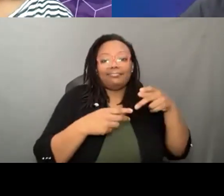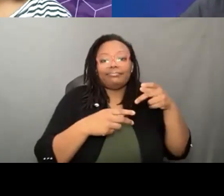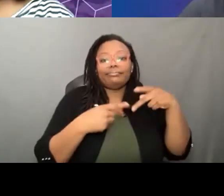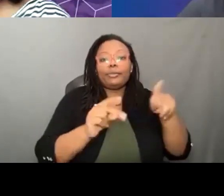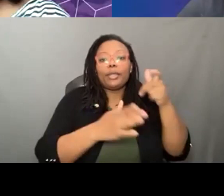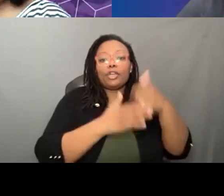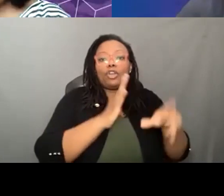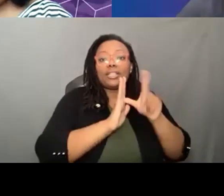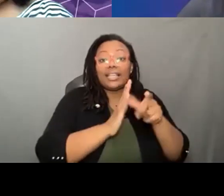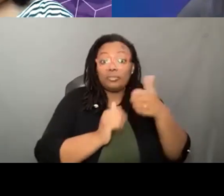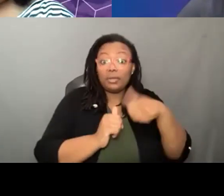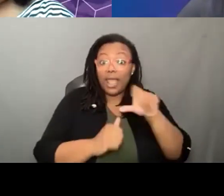Did you want to add anything, Beatriz?